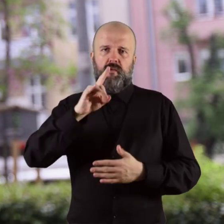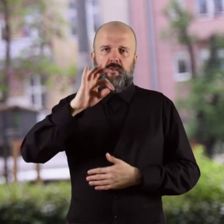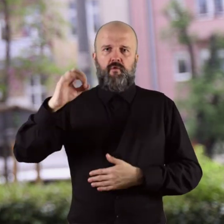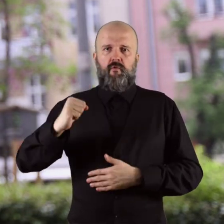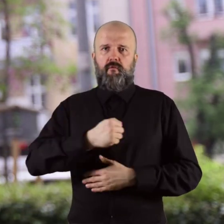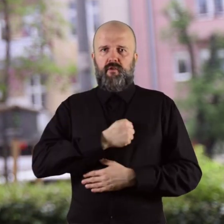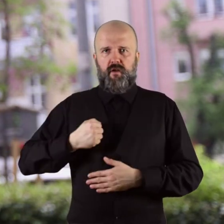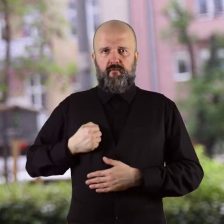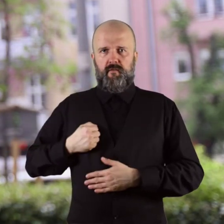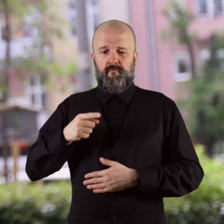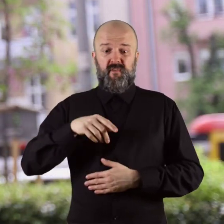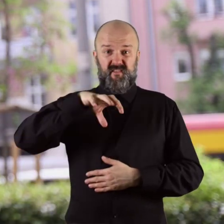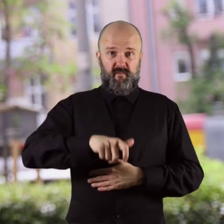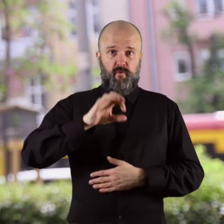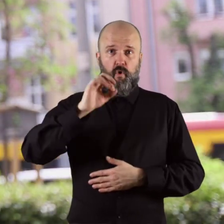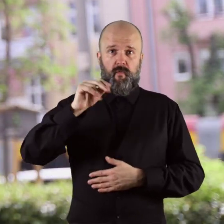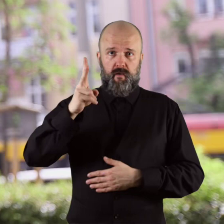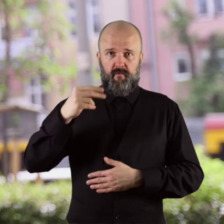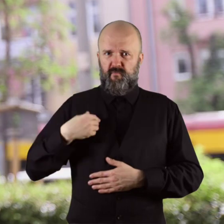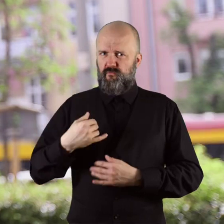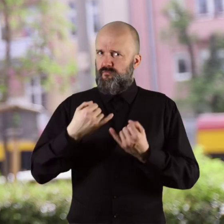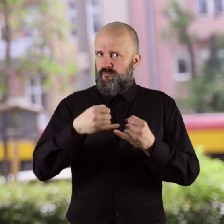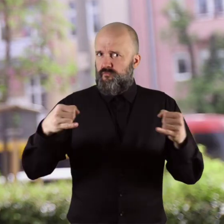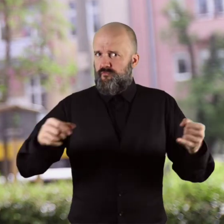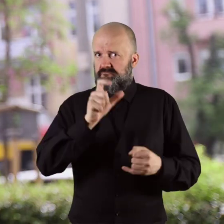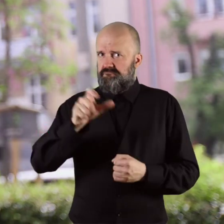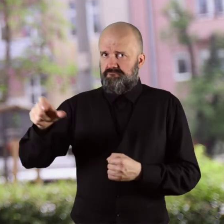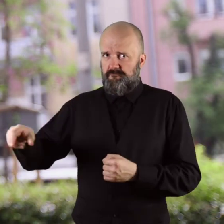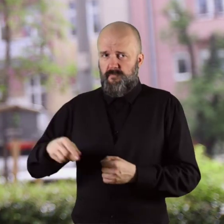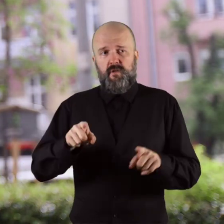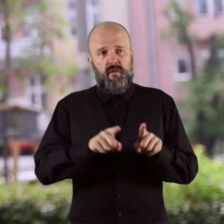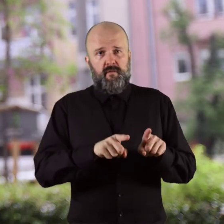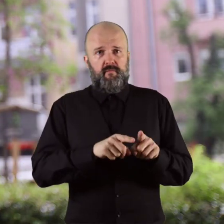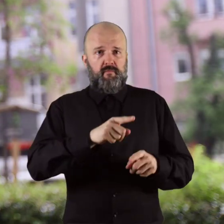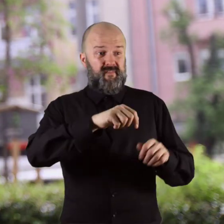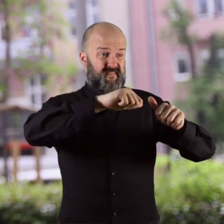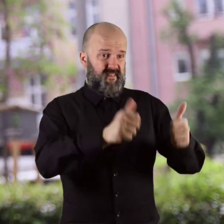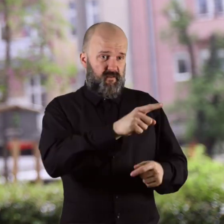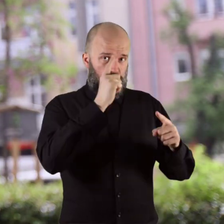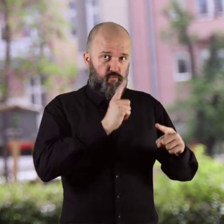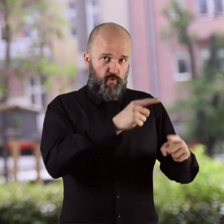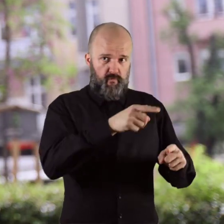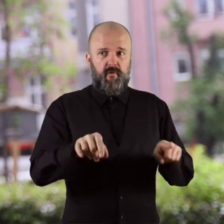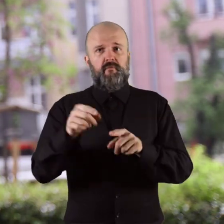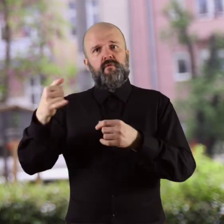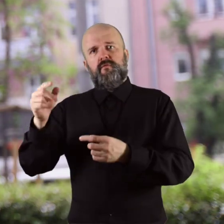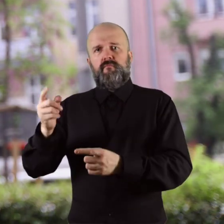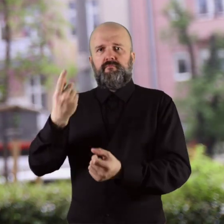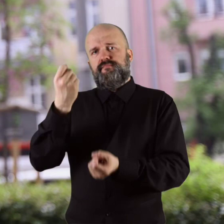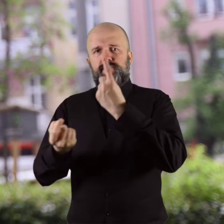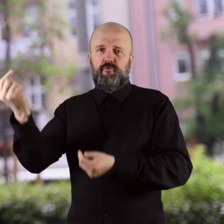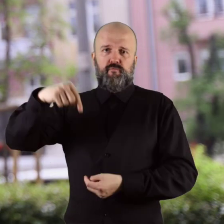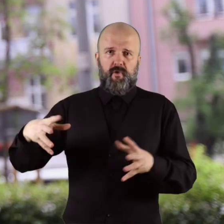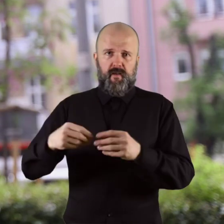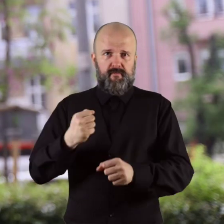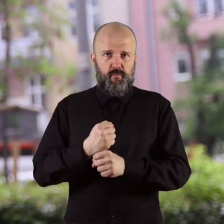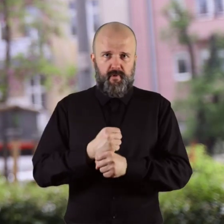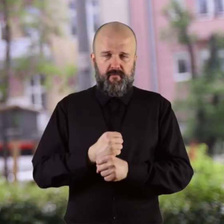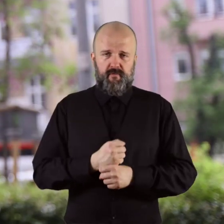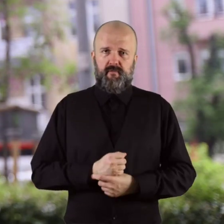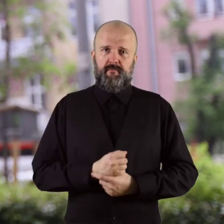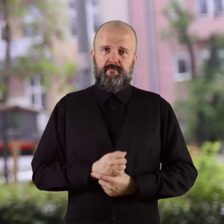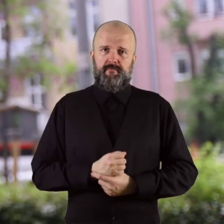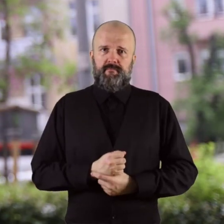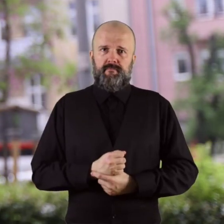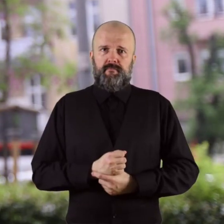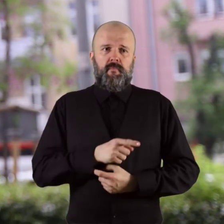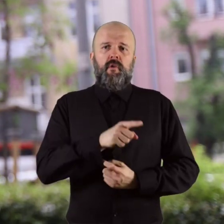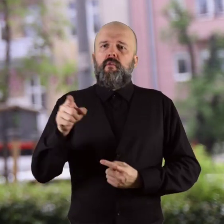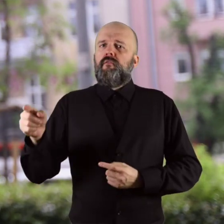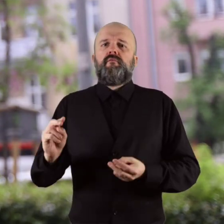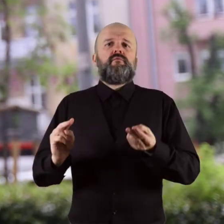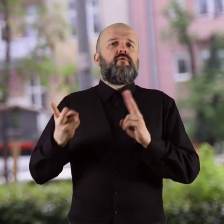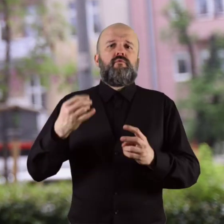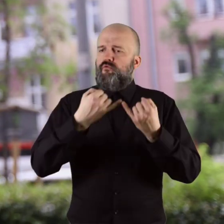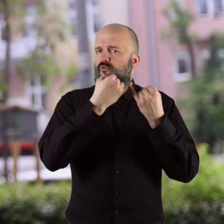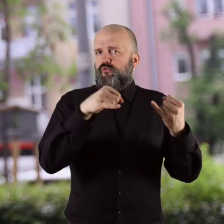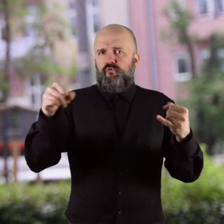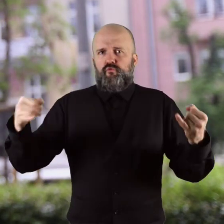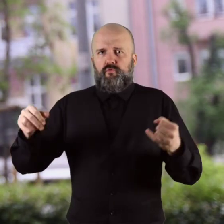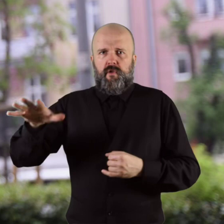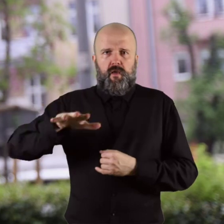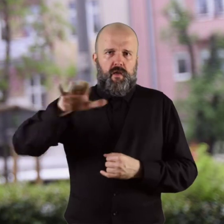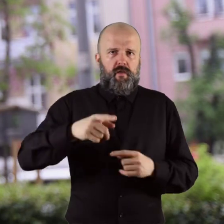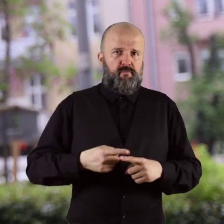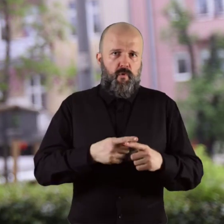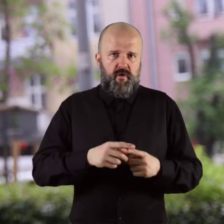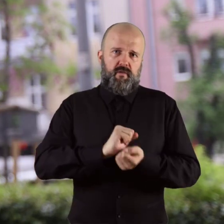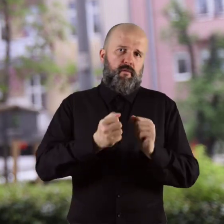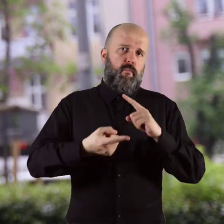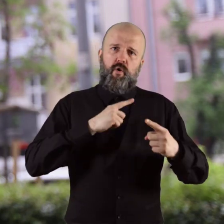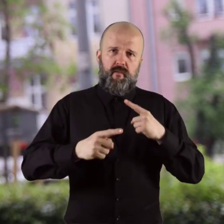The band "Oneg Szabat" was very diverse, both its permanent members, as well as irregular collaborators of the Archive came from various social and political circles.